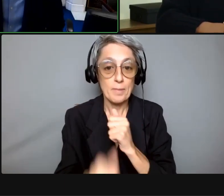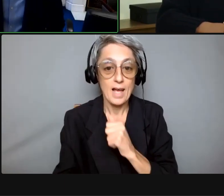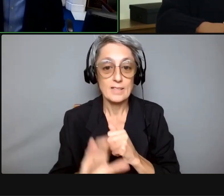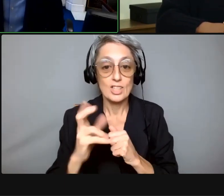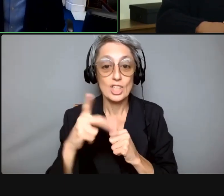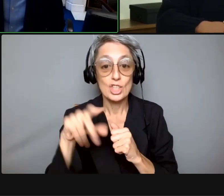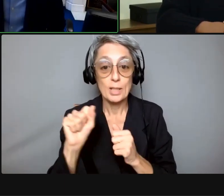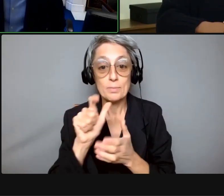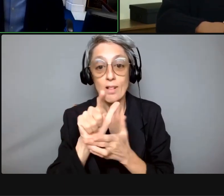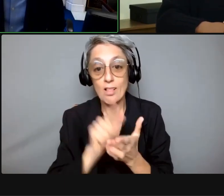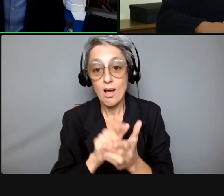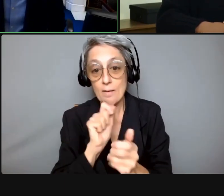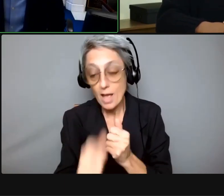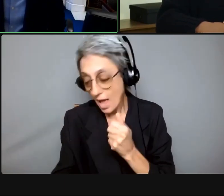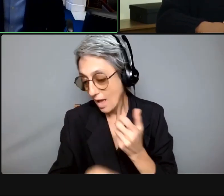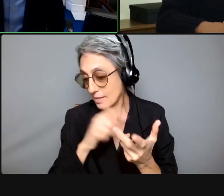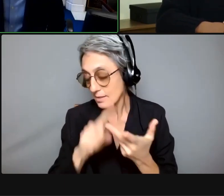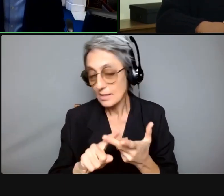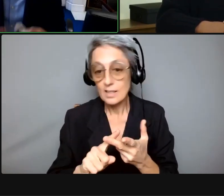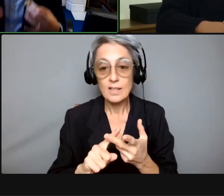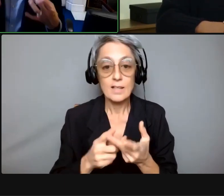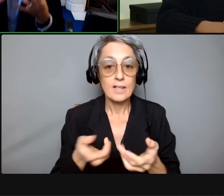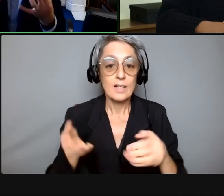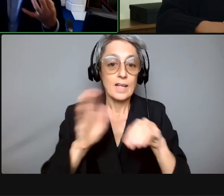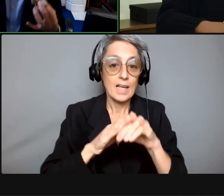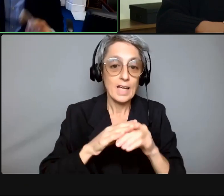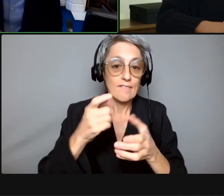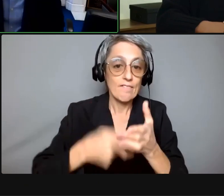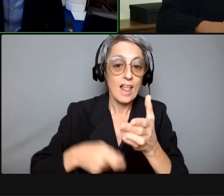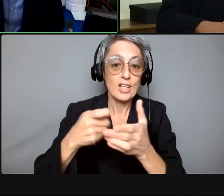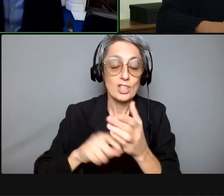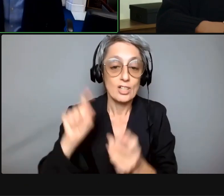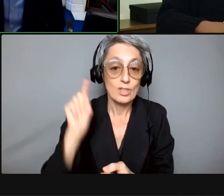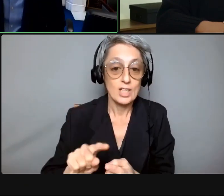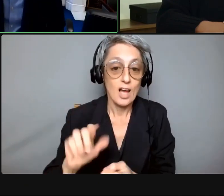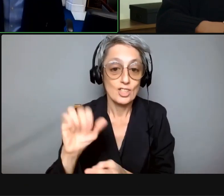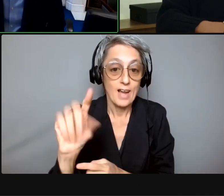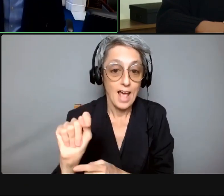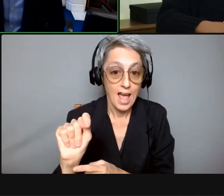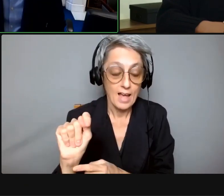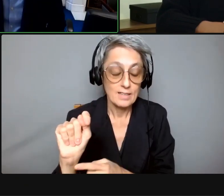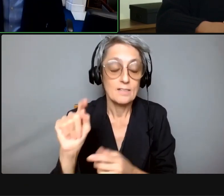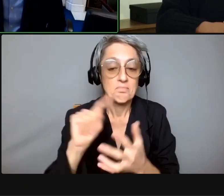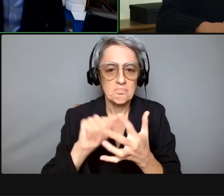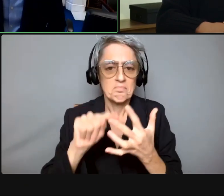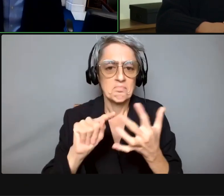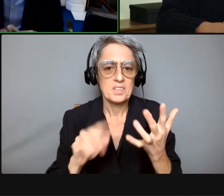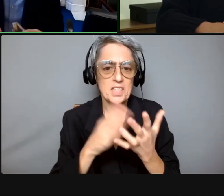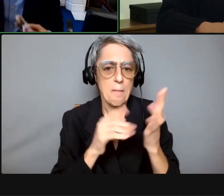And of course, the inflation reduction exercise from a pure legislative example, you know, as you point out,